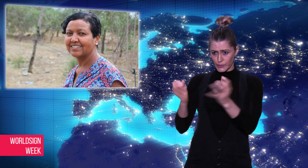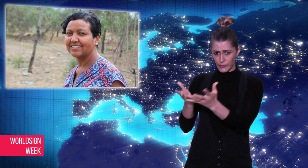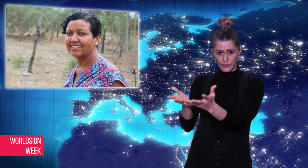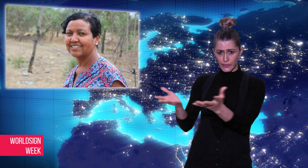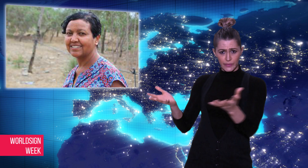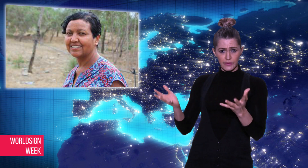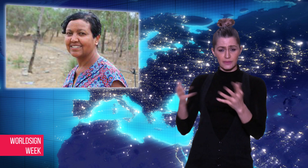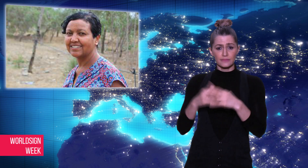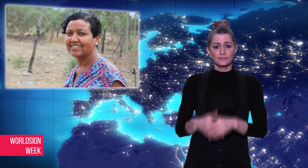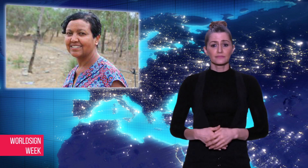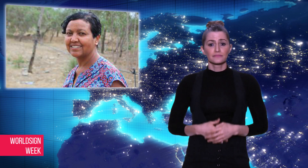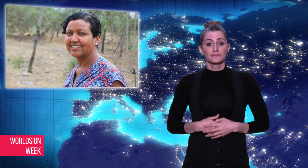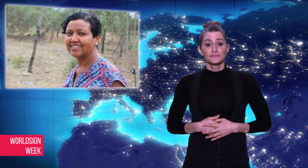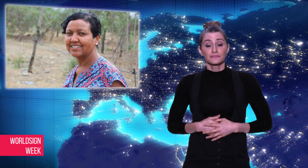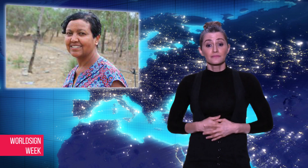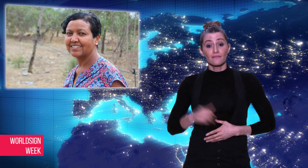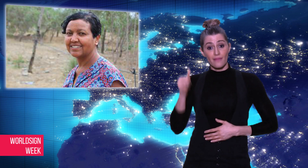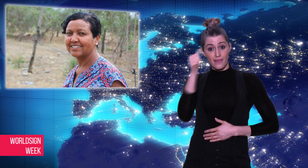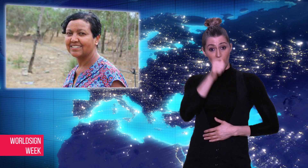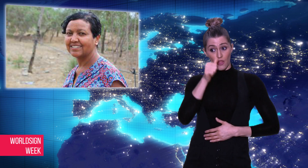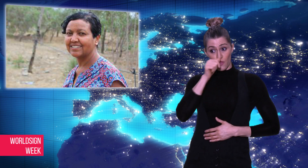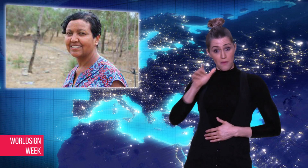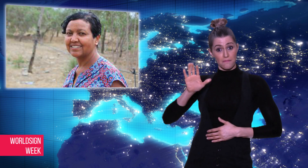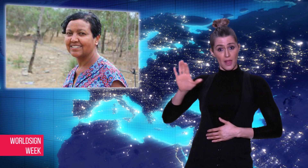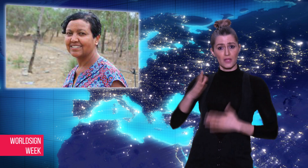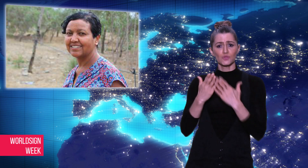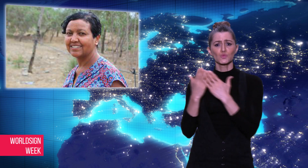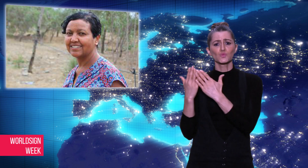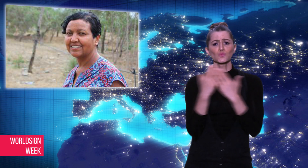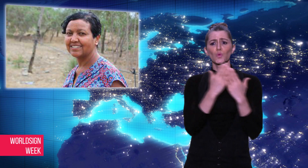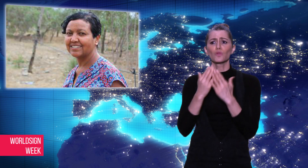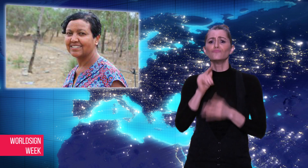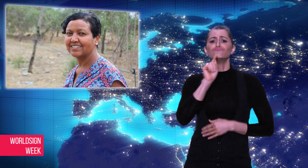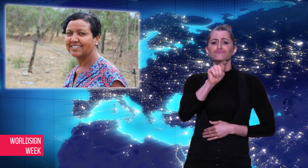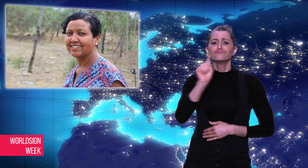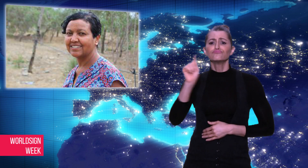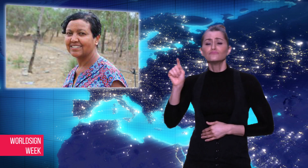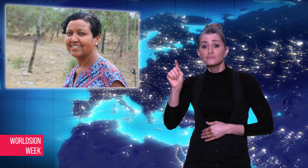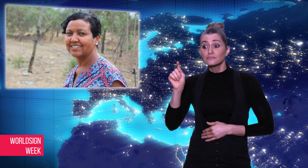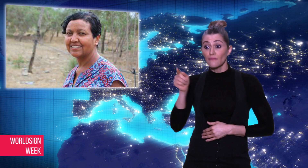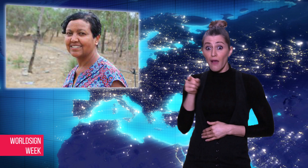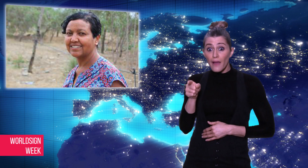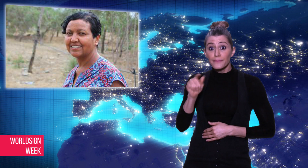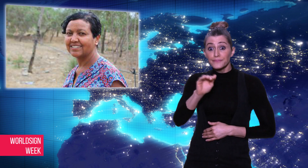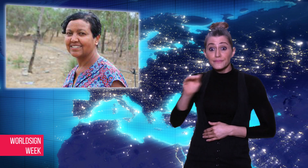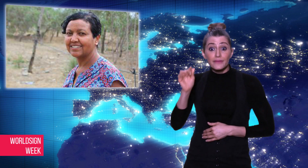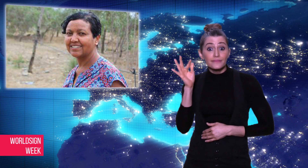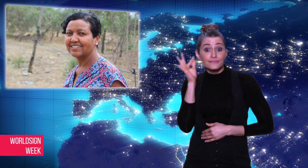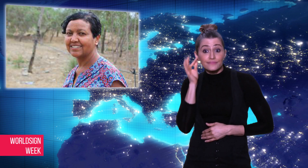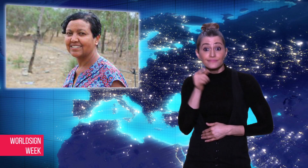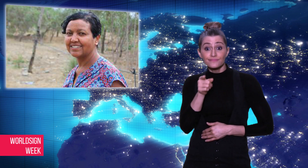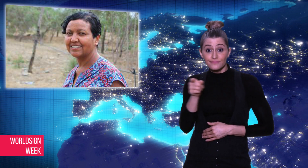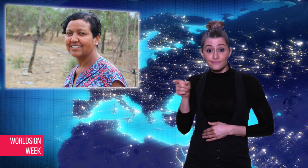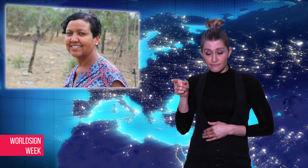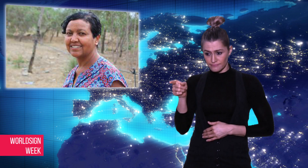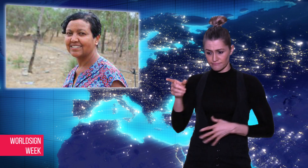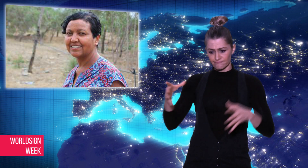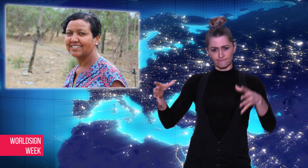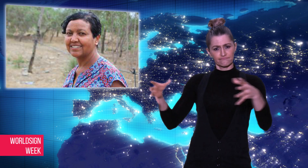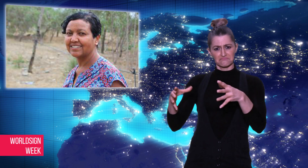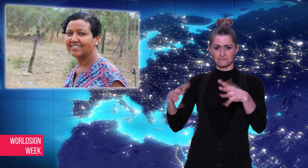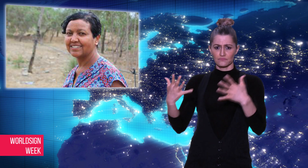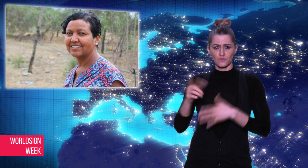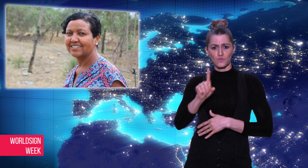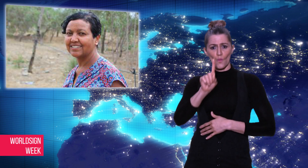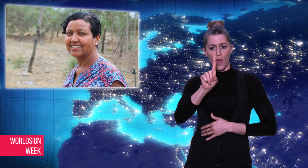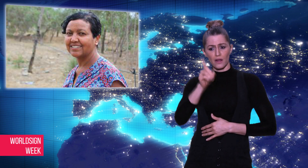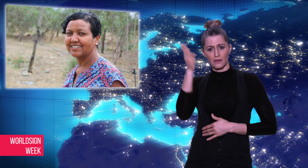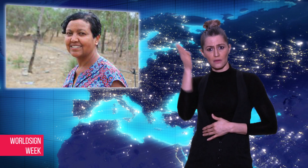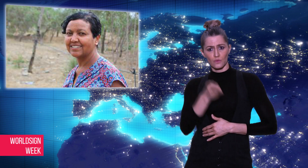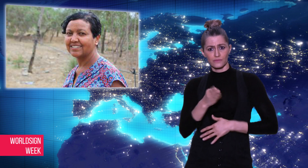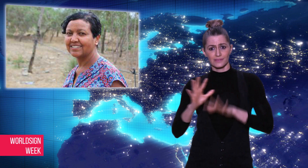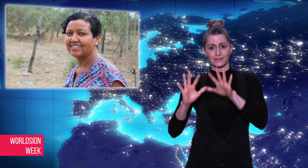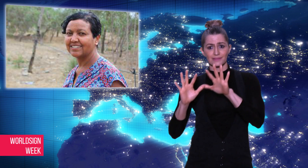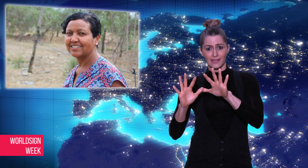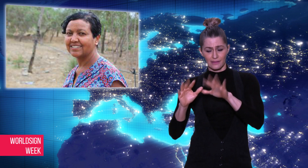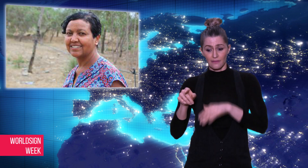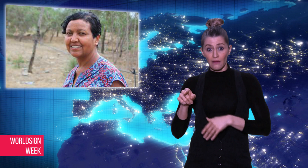access to menstrual supplies.